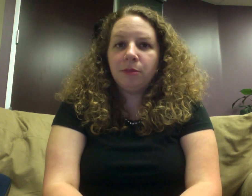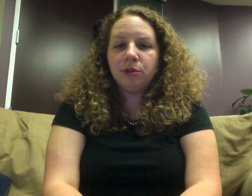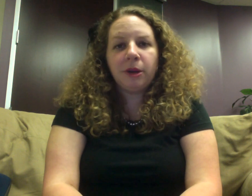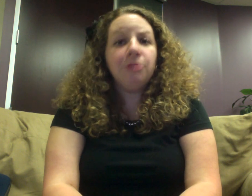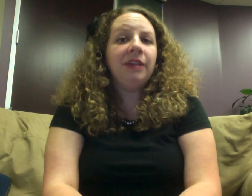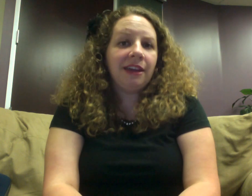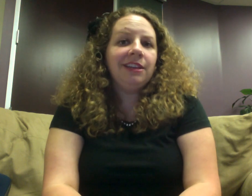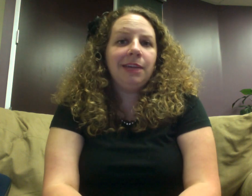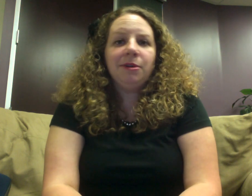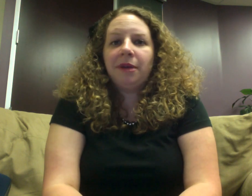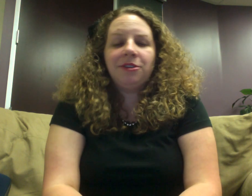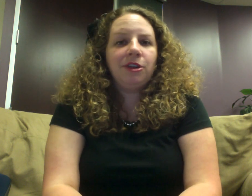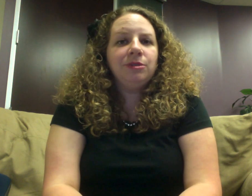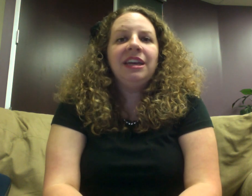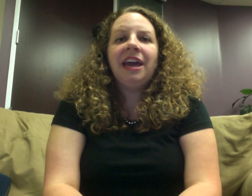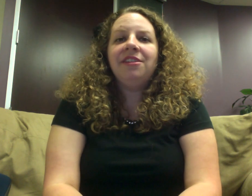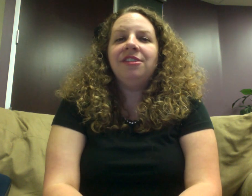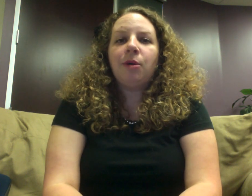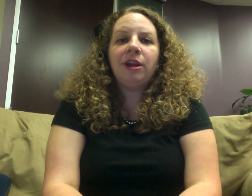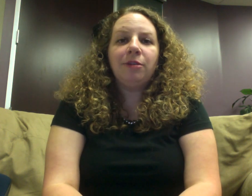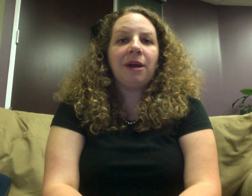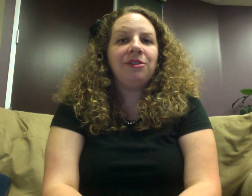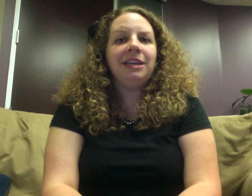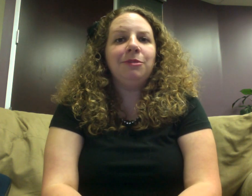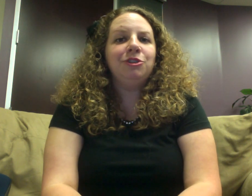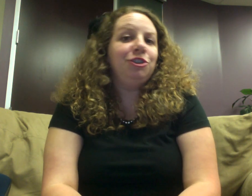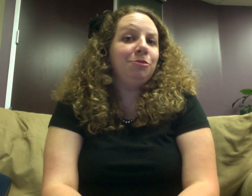most part, you can keep your mouth closed and then that way your mouth is able to do